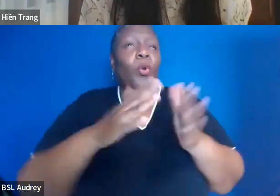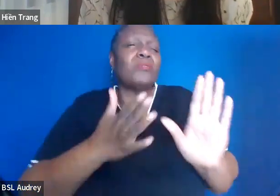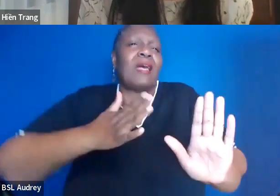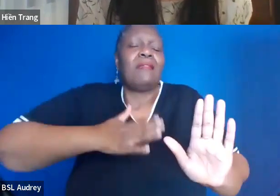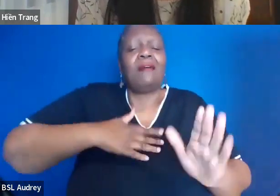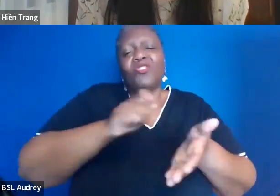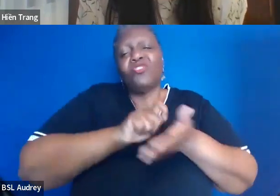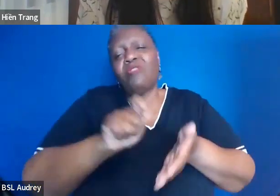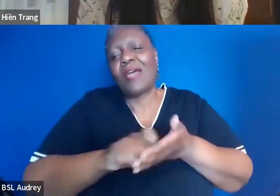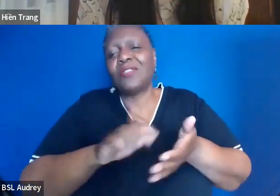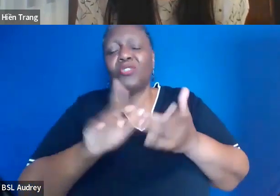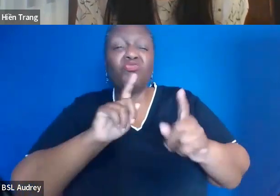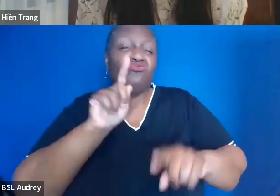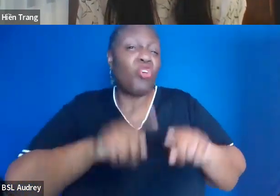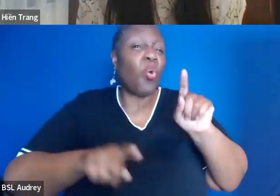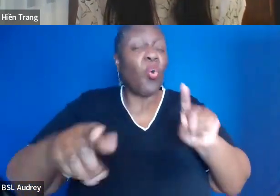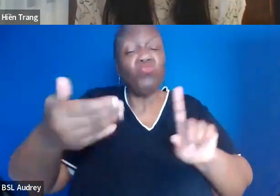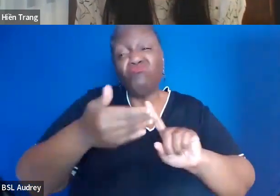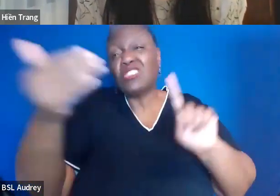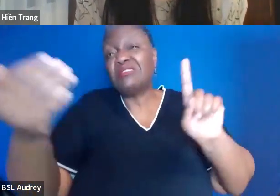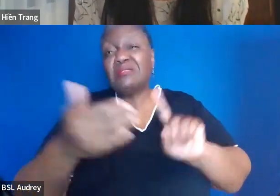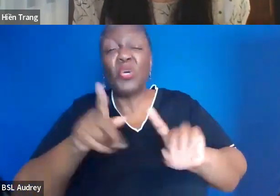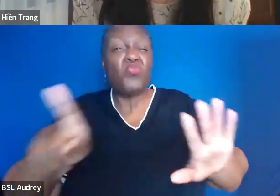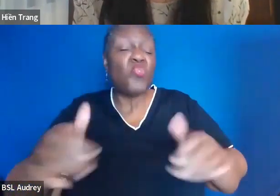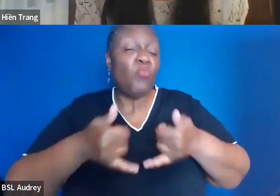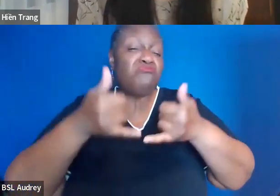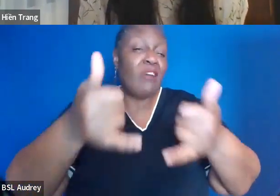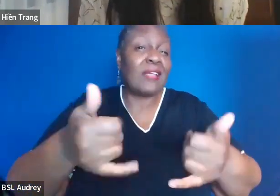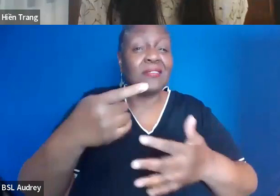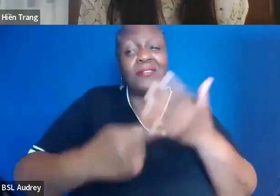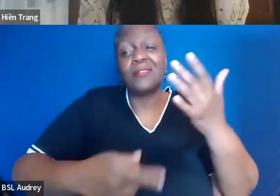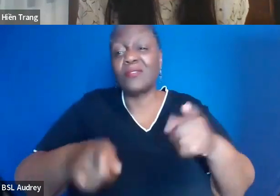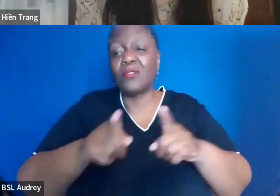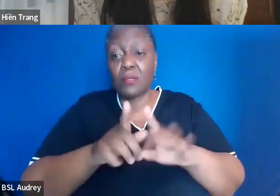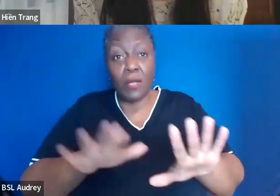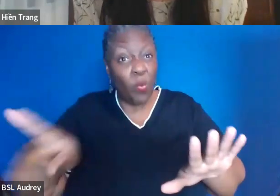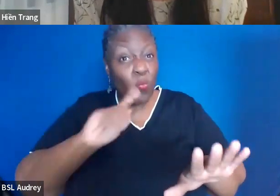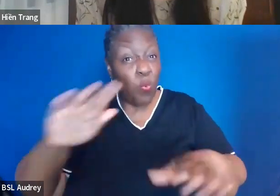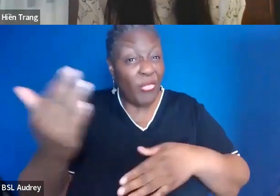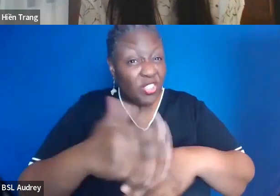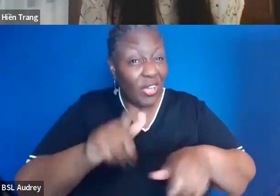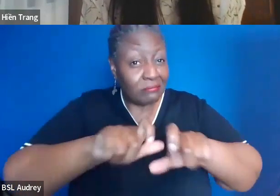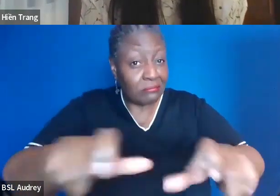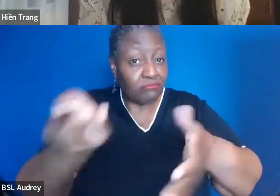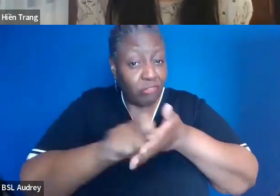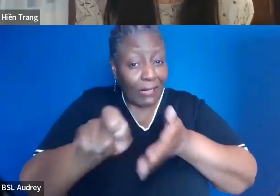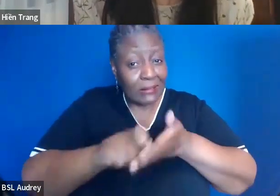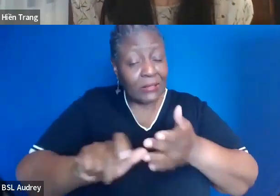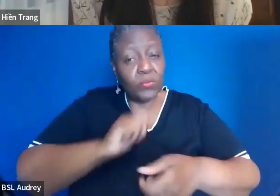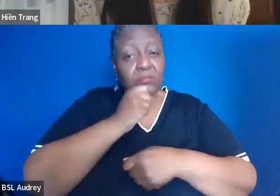no royalty, no recognition, no prizes, no awards, would the shark keep writing? I don’t know.